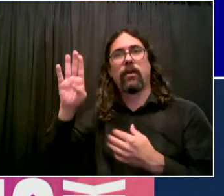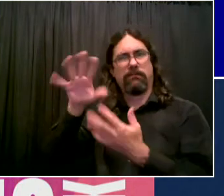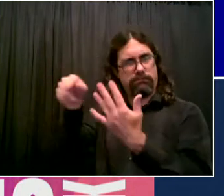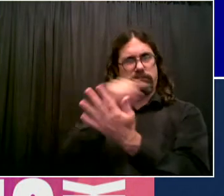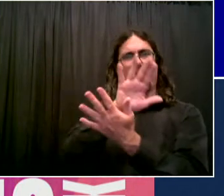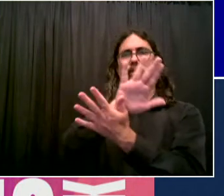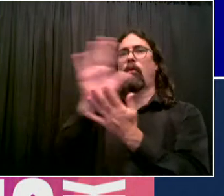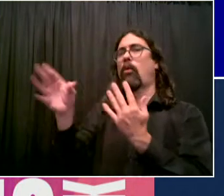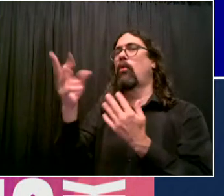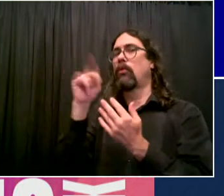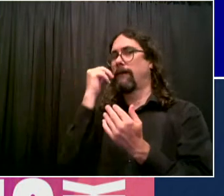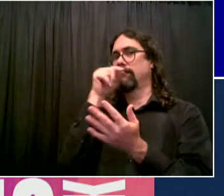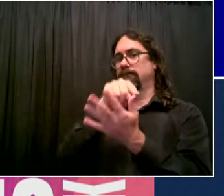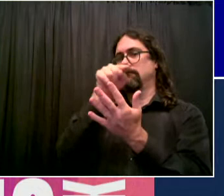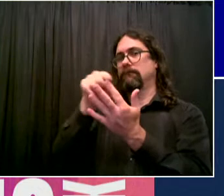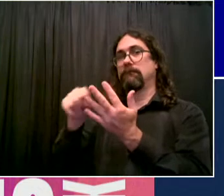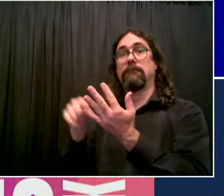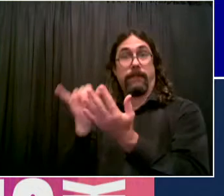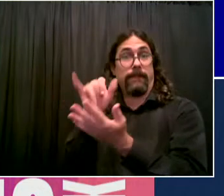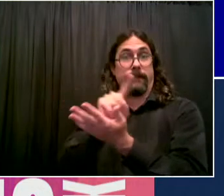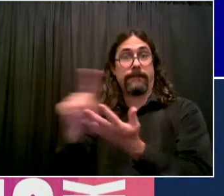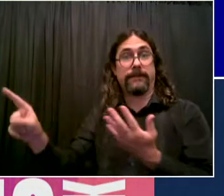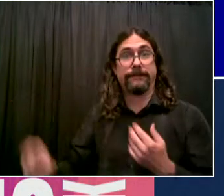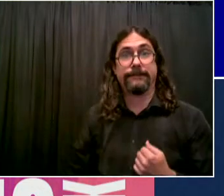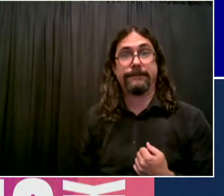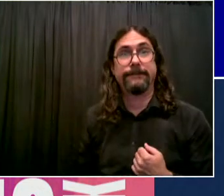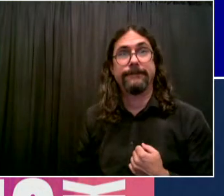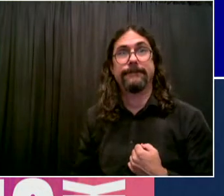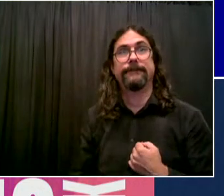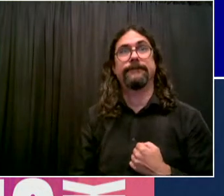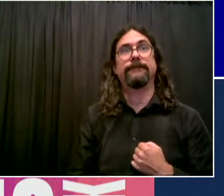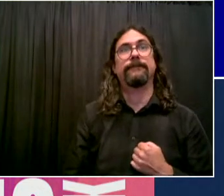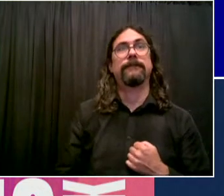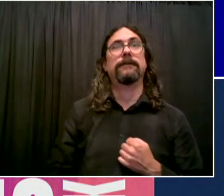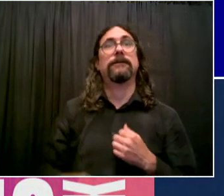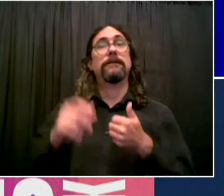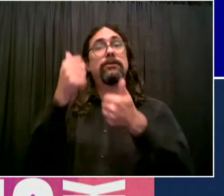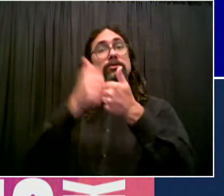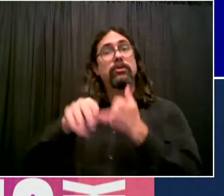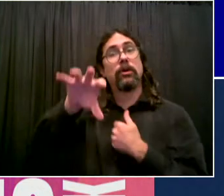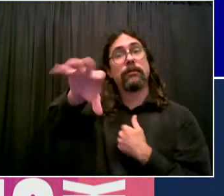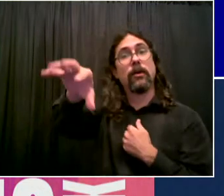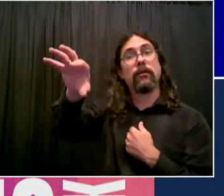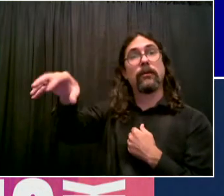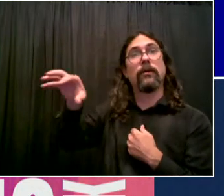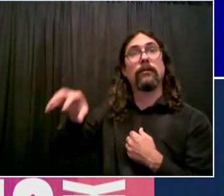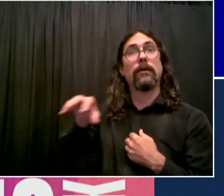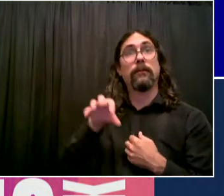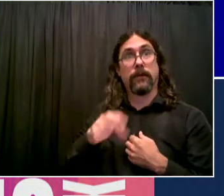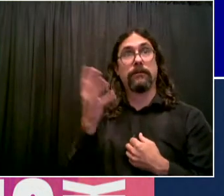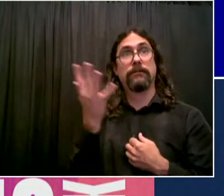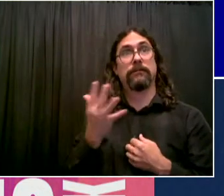WILL BE HIP-HOP AND PICKED EARLY NEW YORK CITY'S, ESSENTIAL, HISTORIC